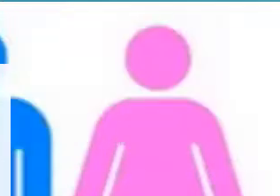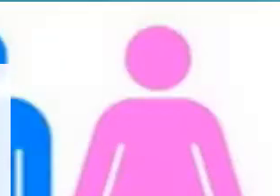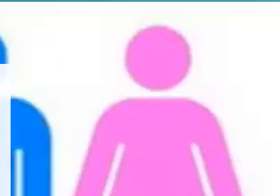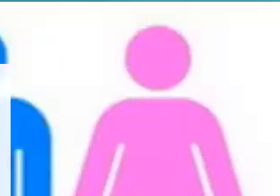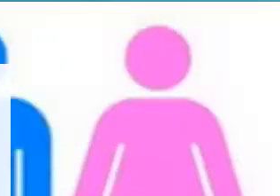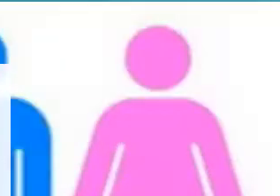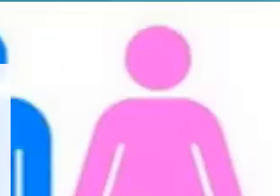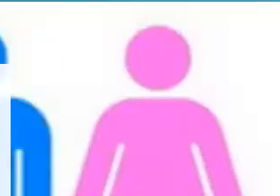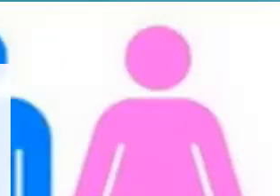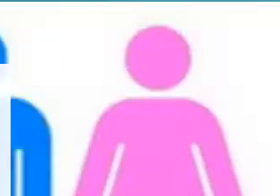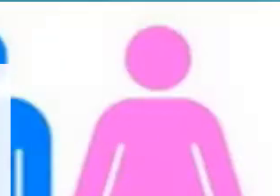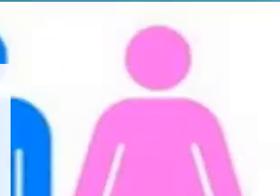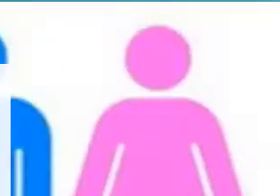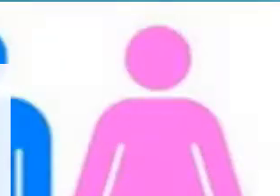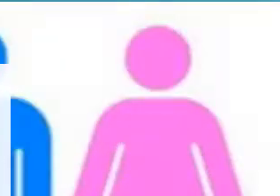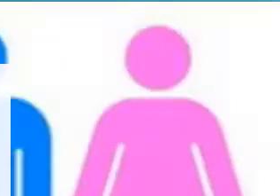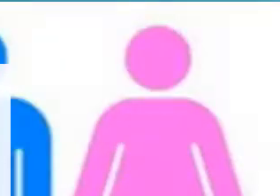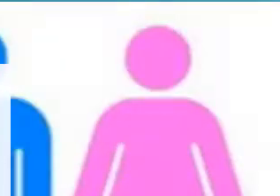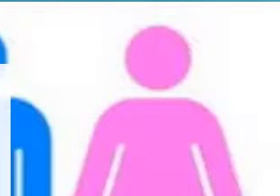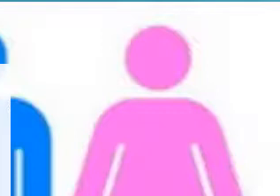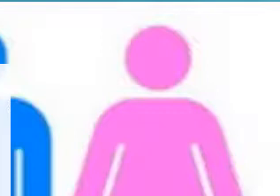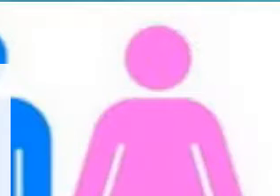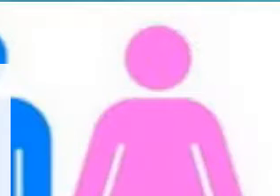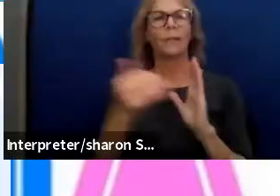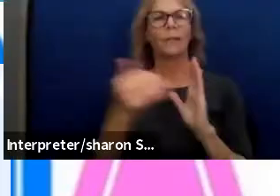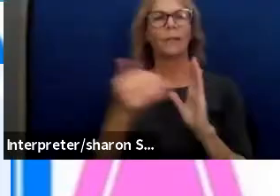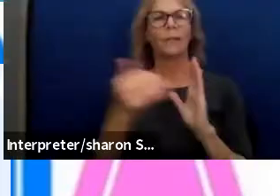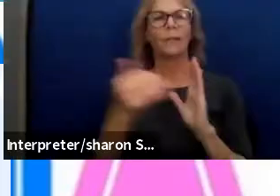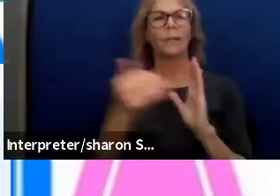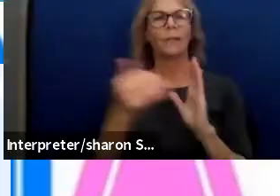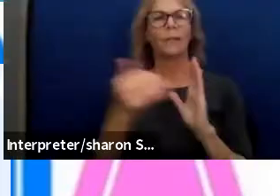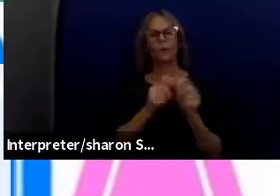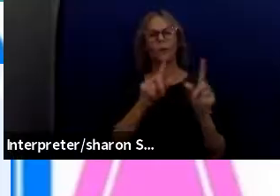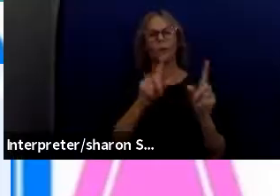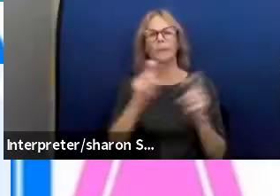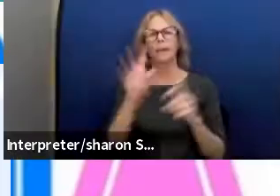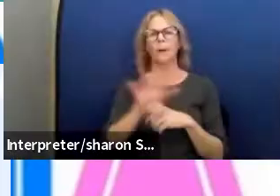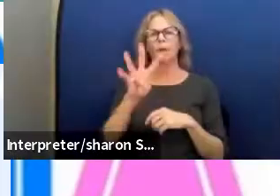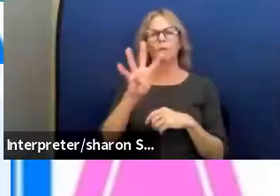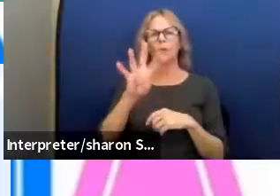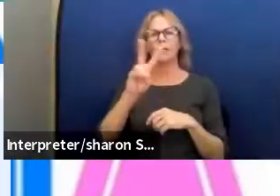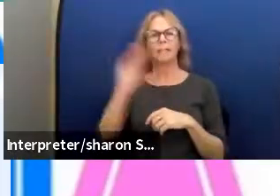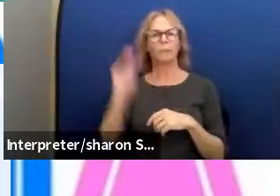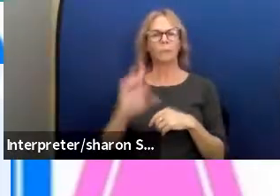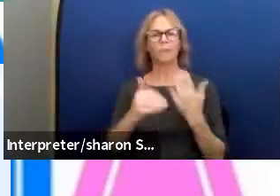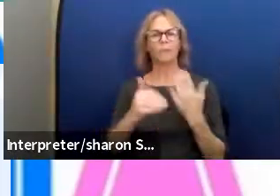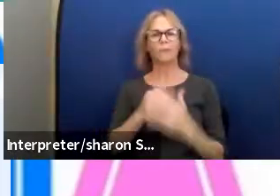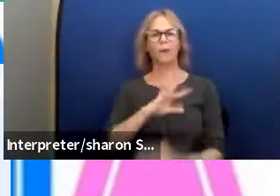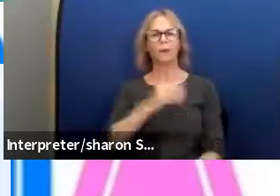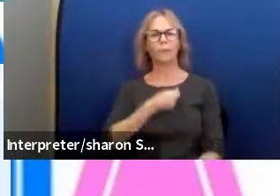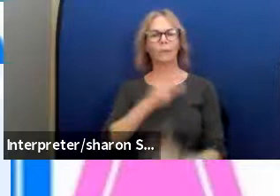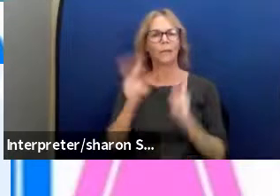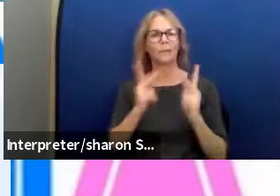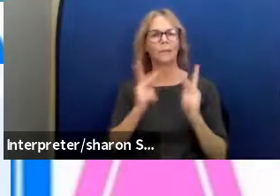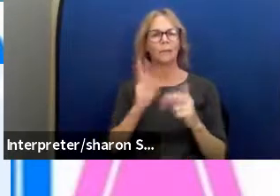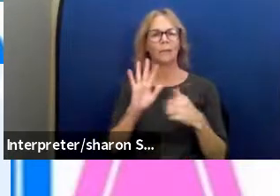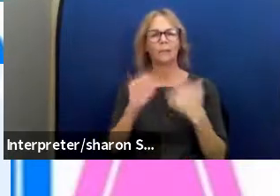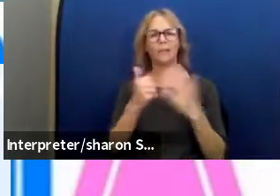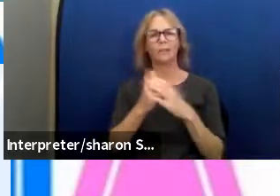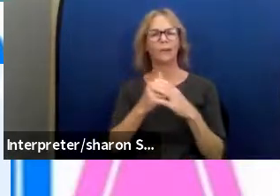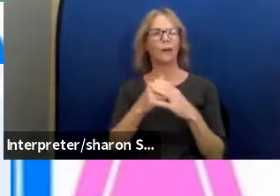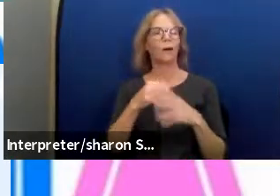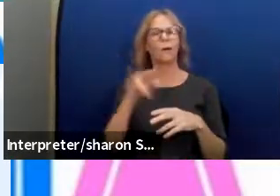will do that again. According to that survey, about 47% of all trans people, this is all all demographics, all races, all ages, are